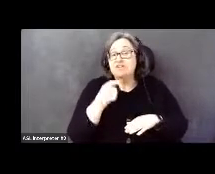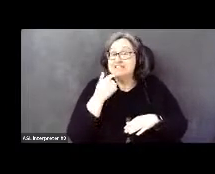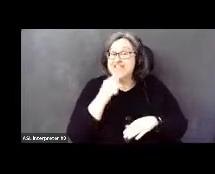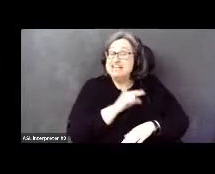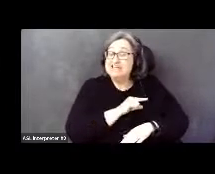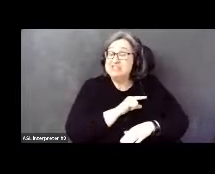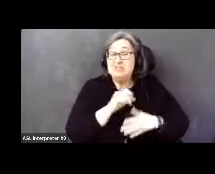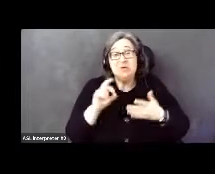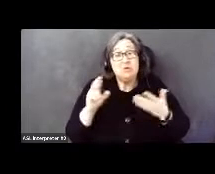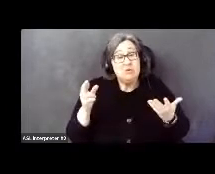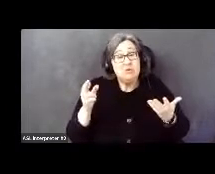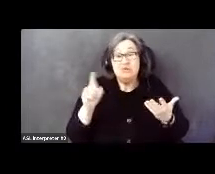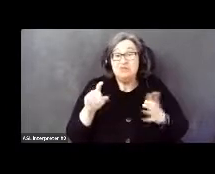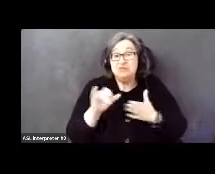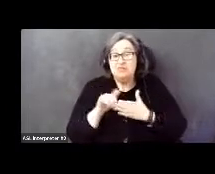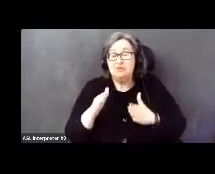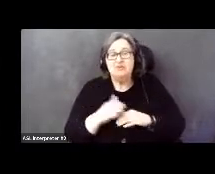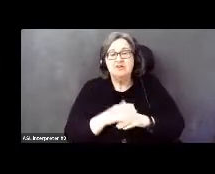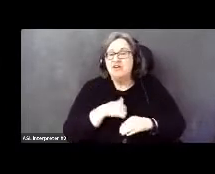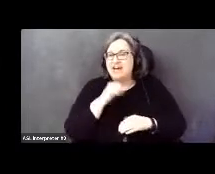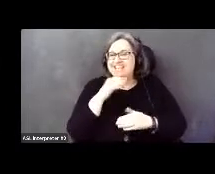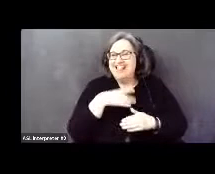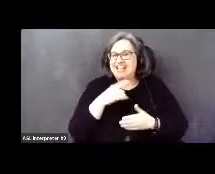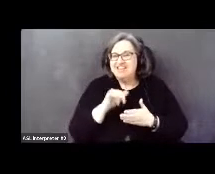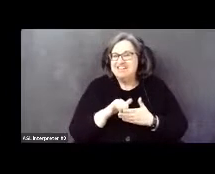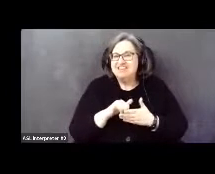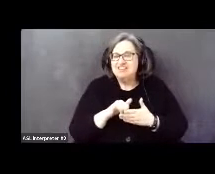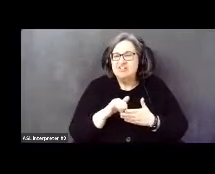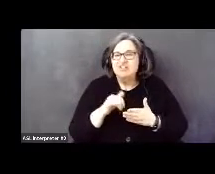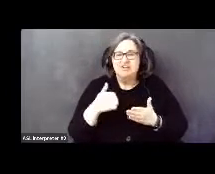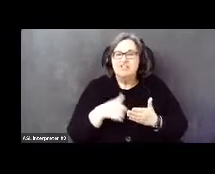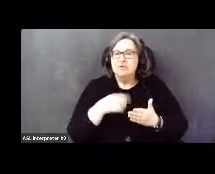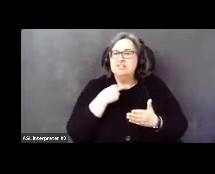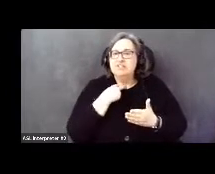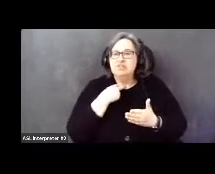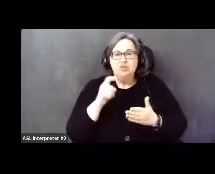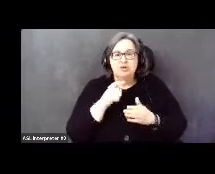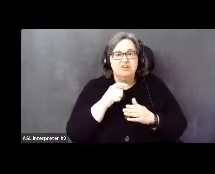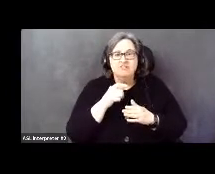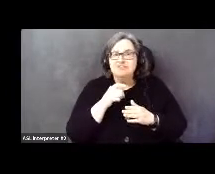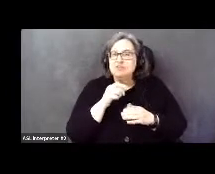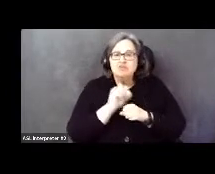much as I didn't like it, you have to work within the system. You can't fight it anymore.